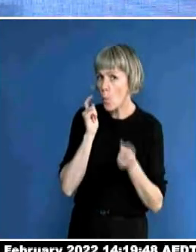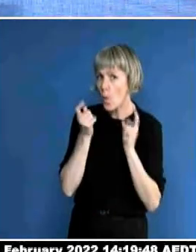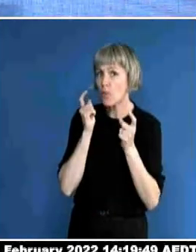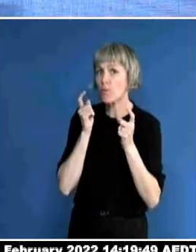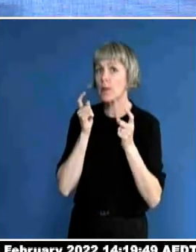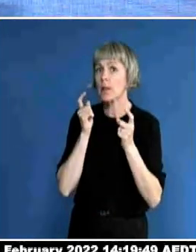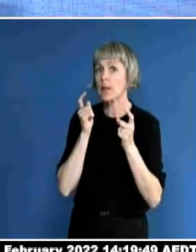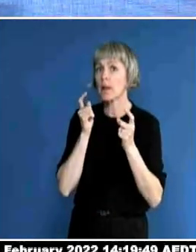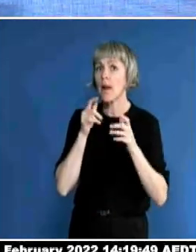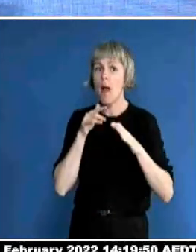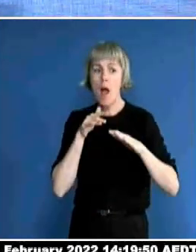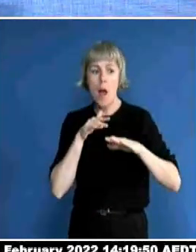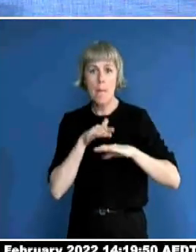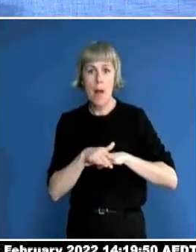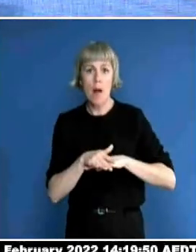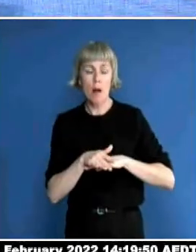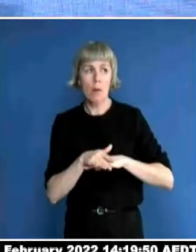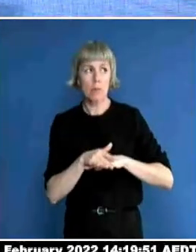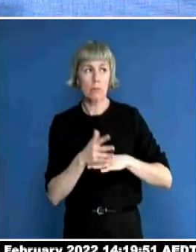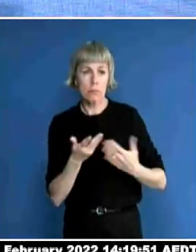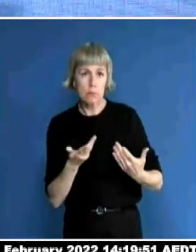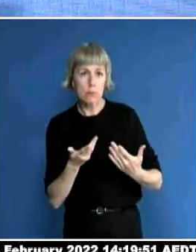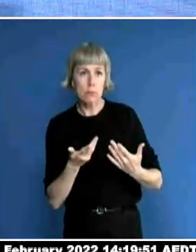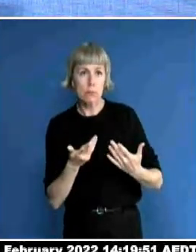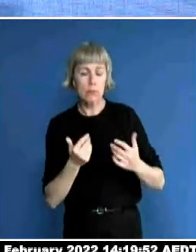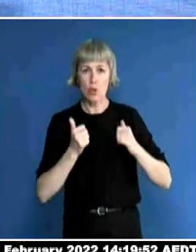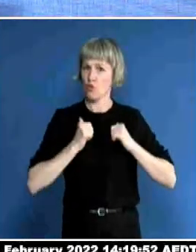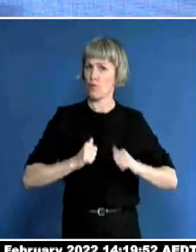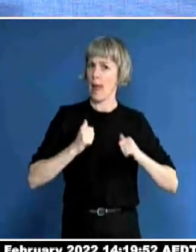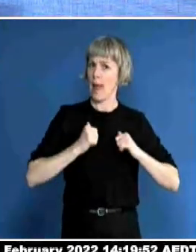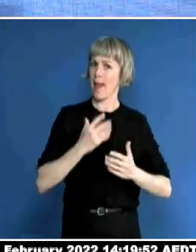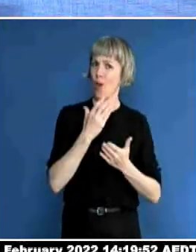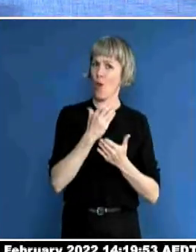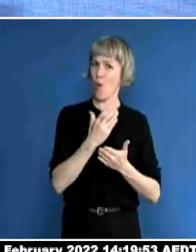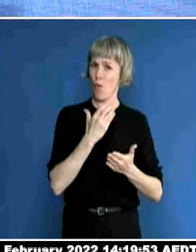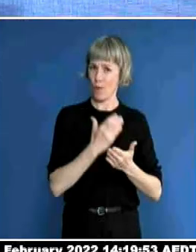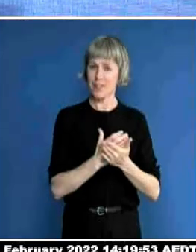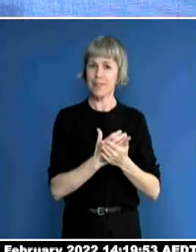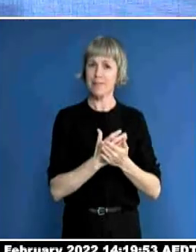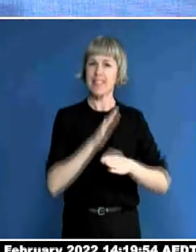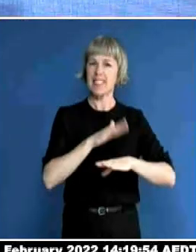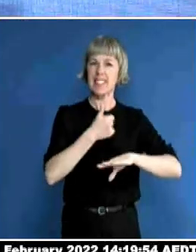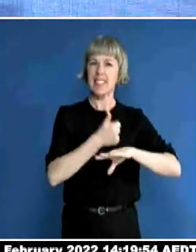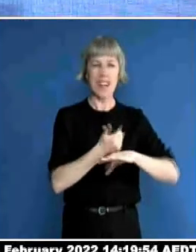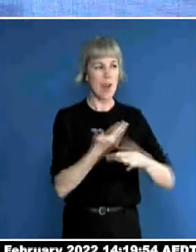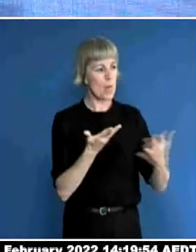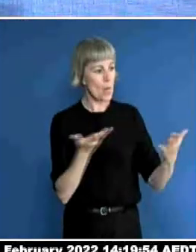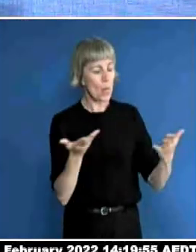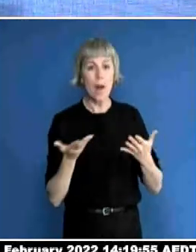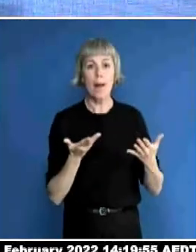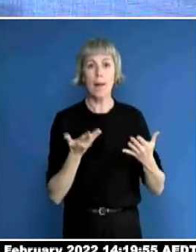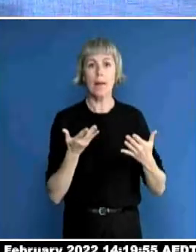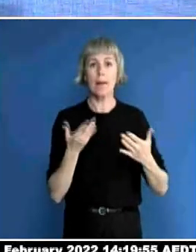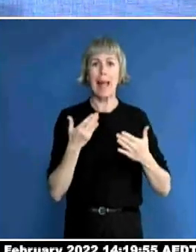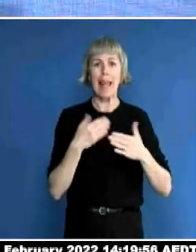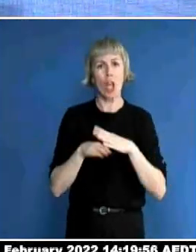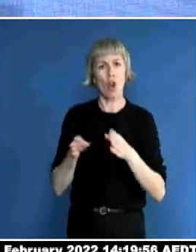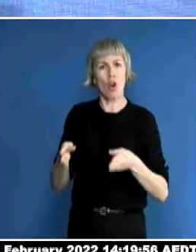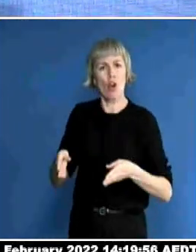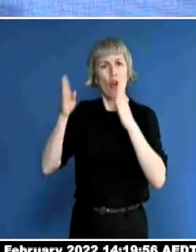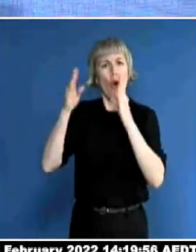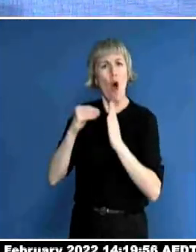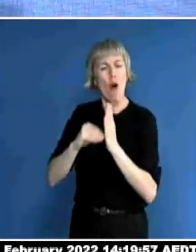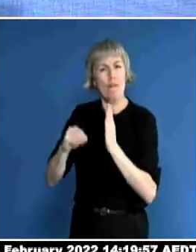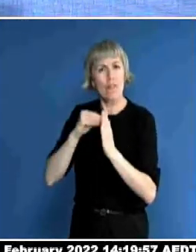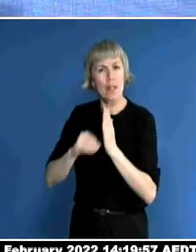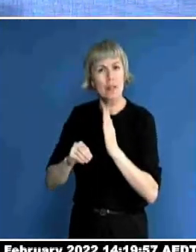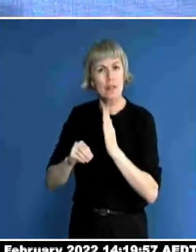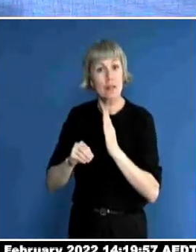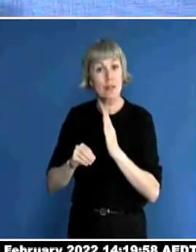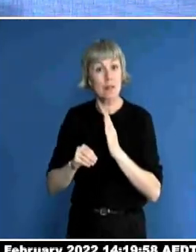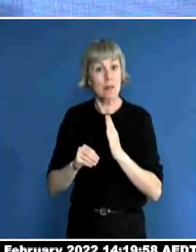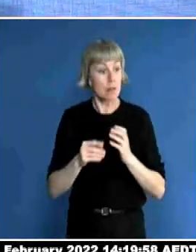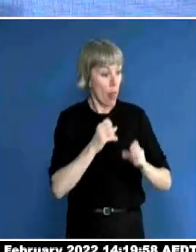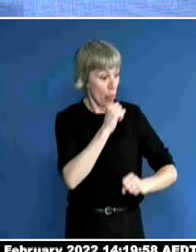for baristas in an office set-up where the machines were on office desks worried